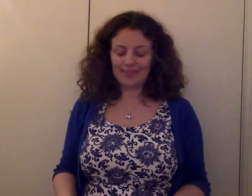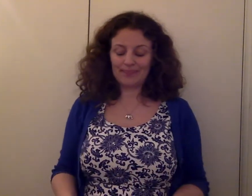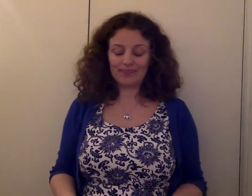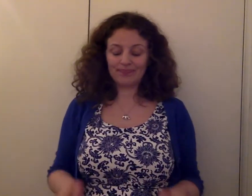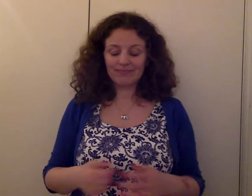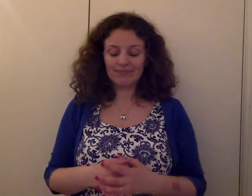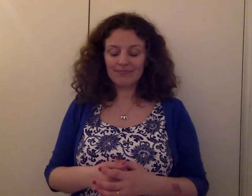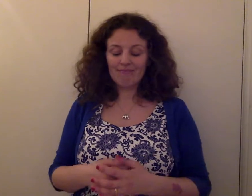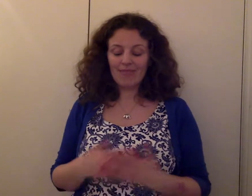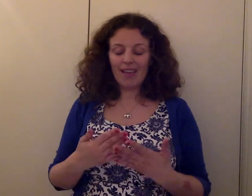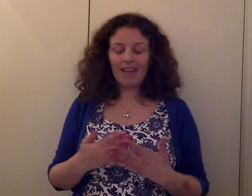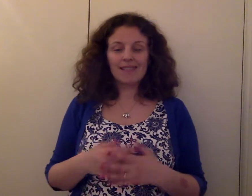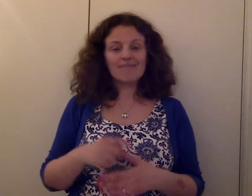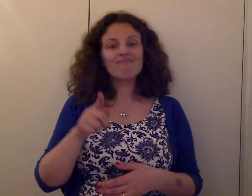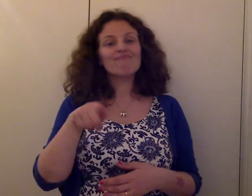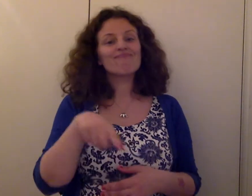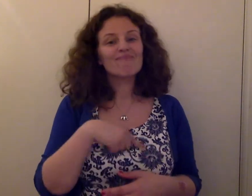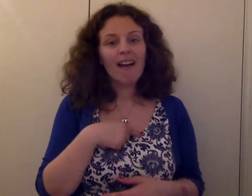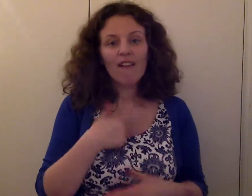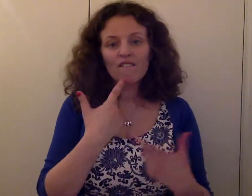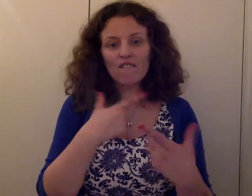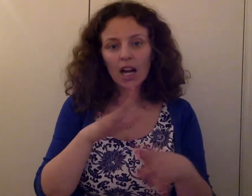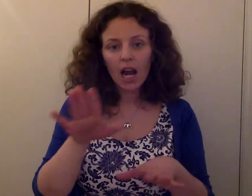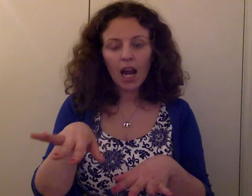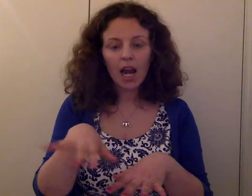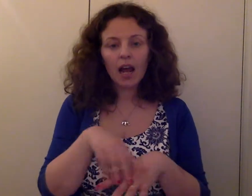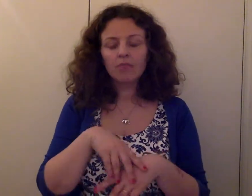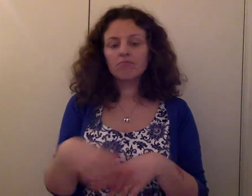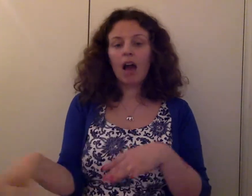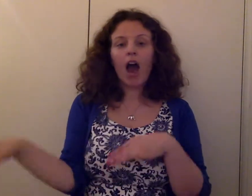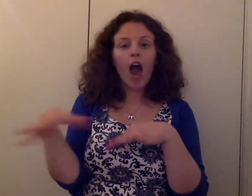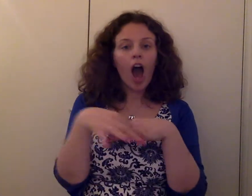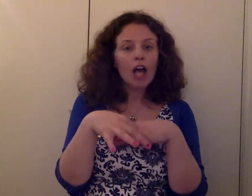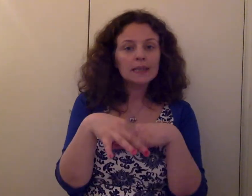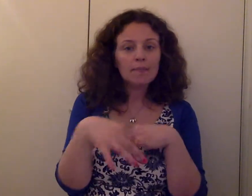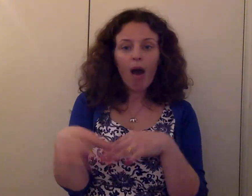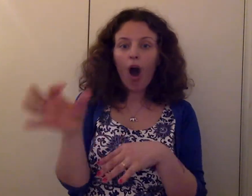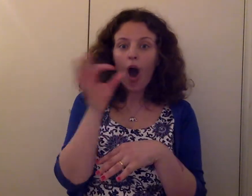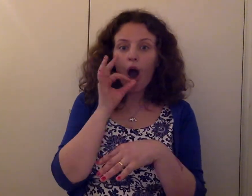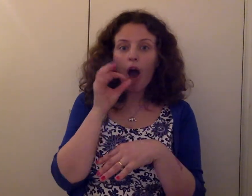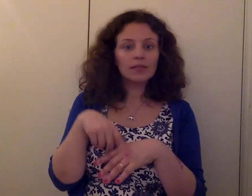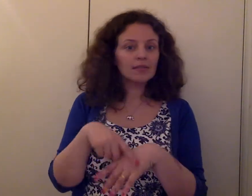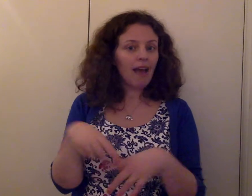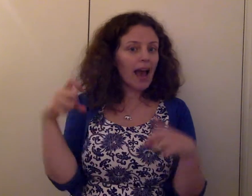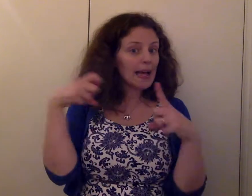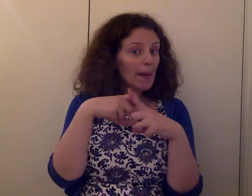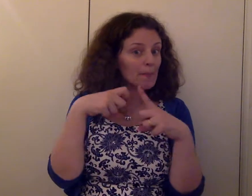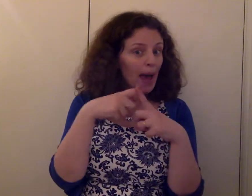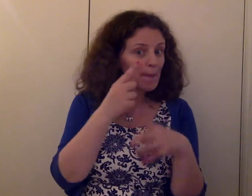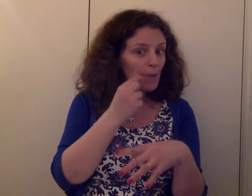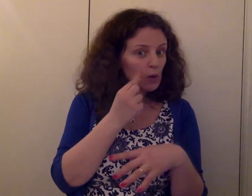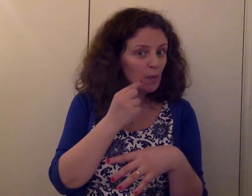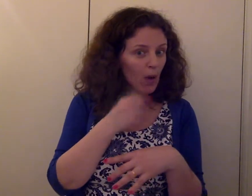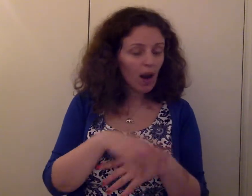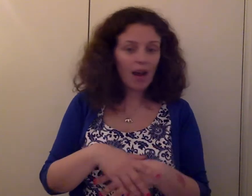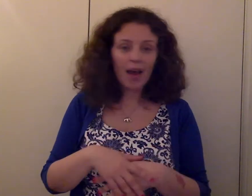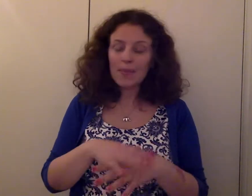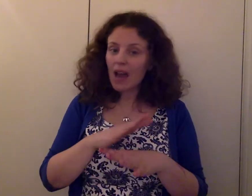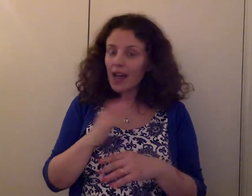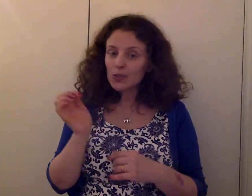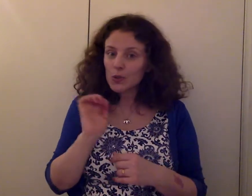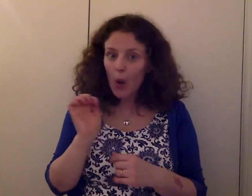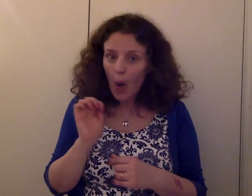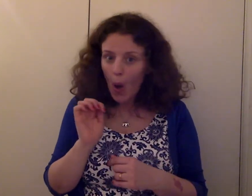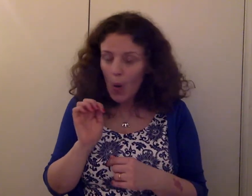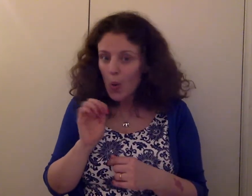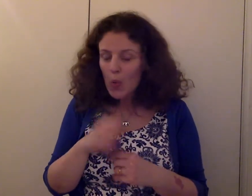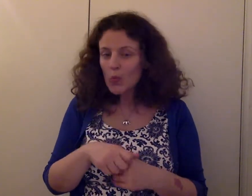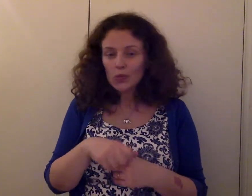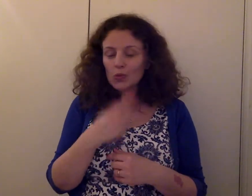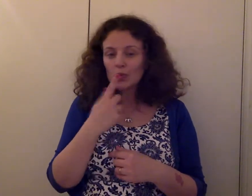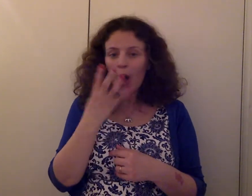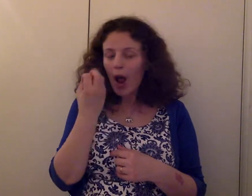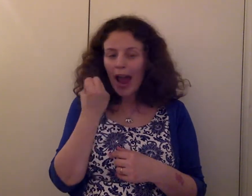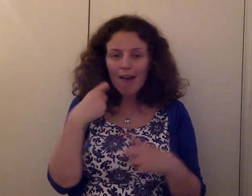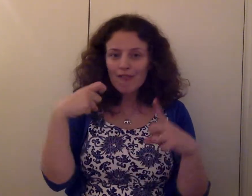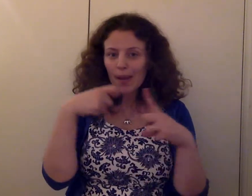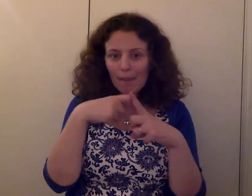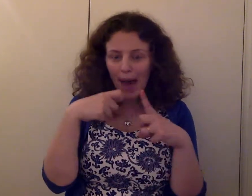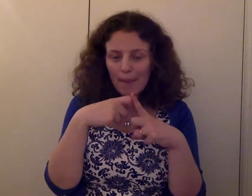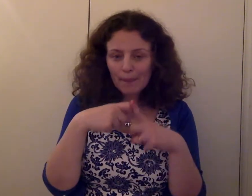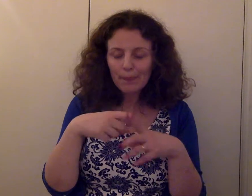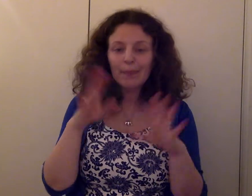Funny, husband asked, kebab possible, no you can't have a kebab